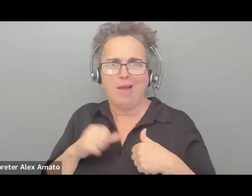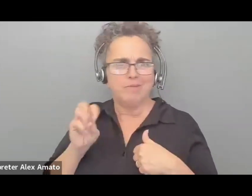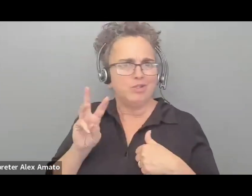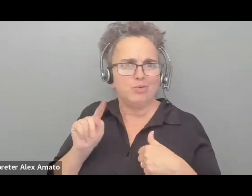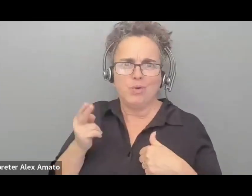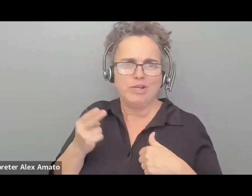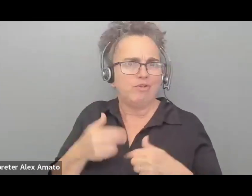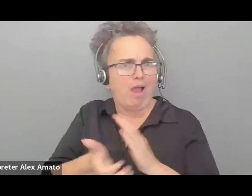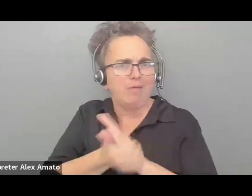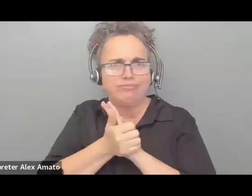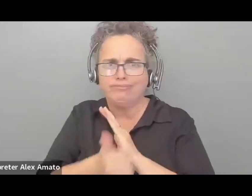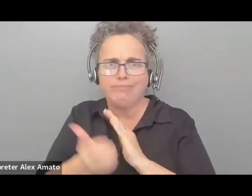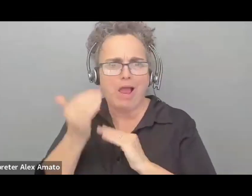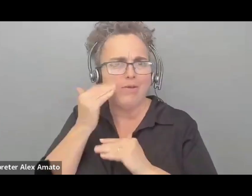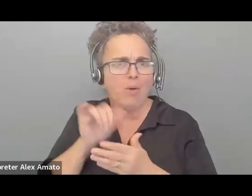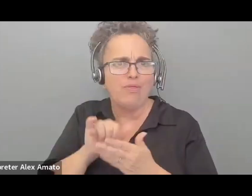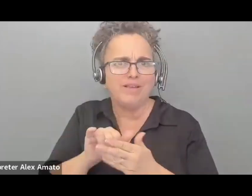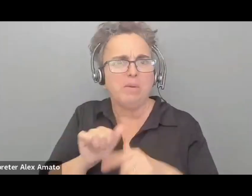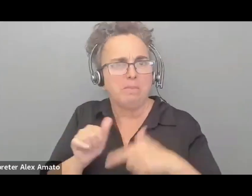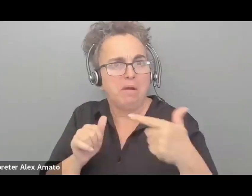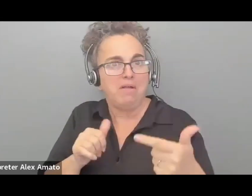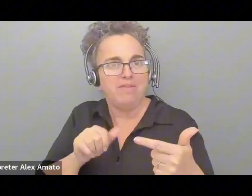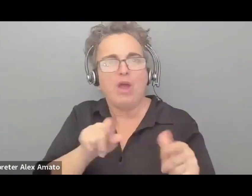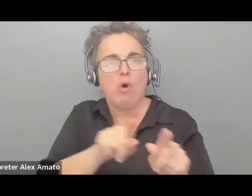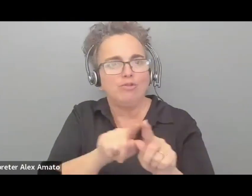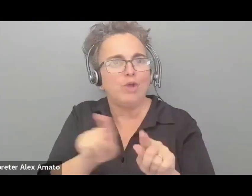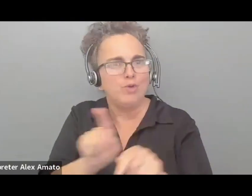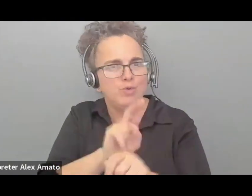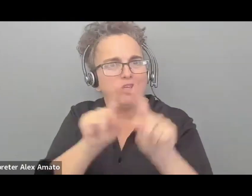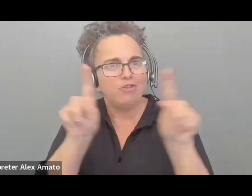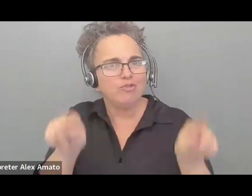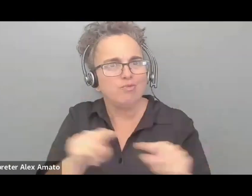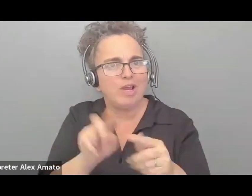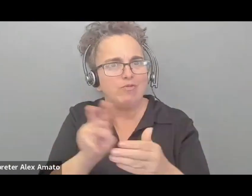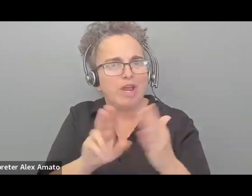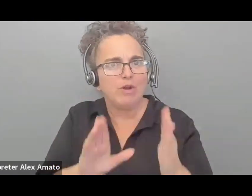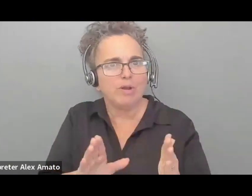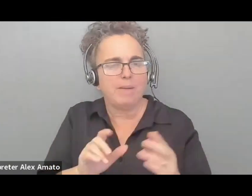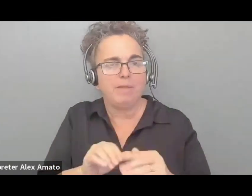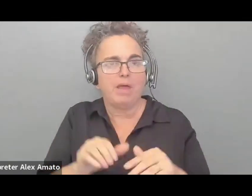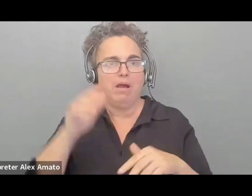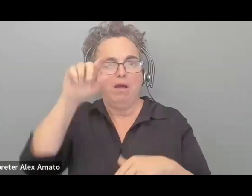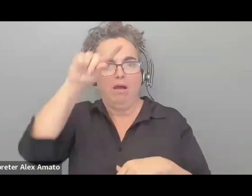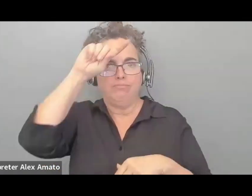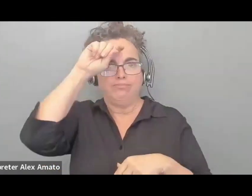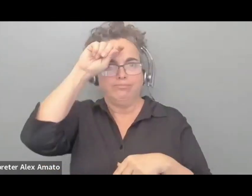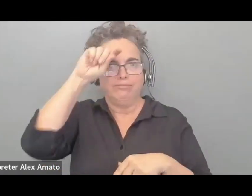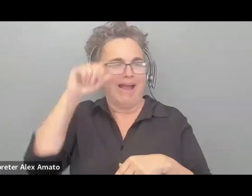And they also used a screen reader and I went, oh my god, I did not think about the fact that this person could be using multiple assistive